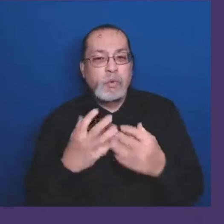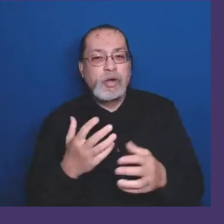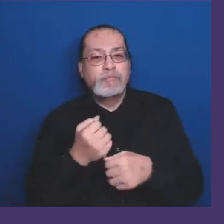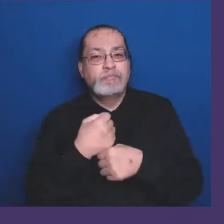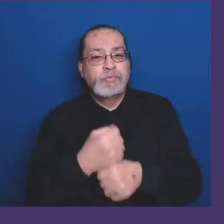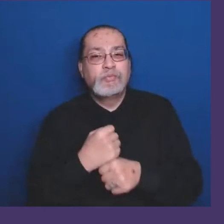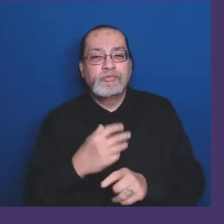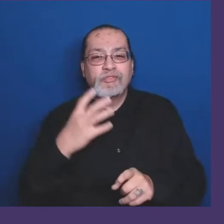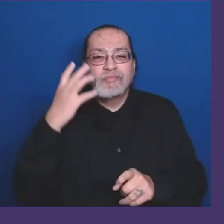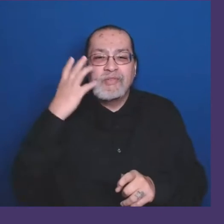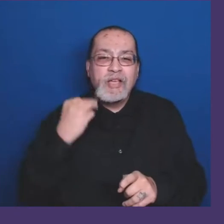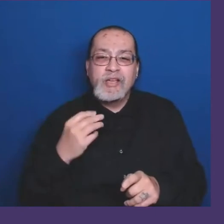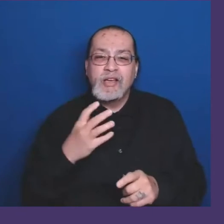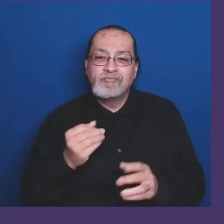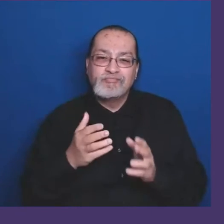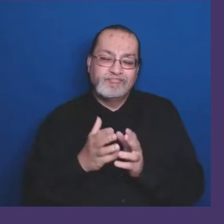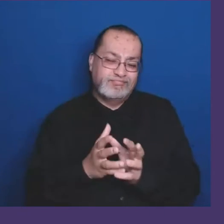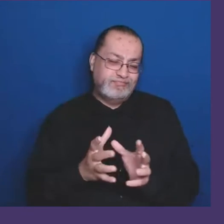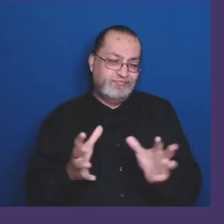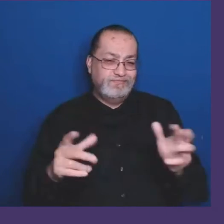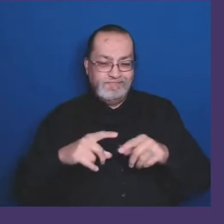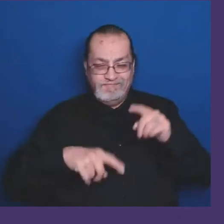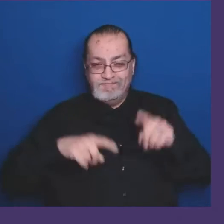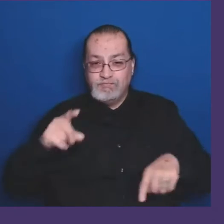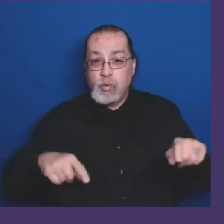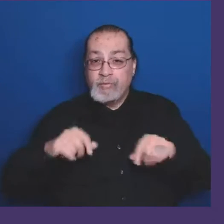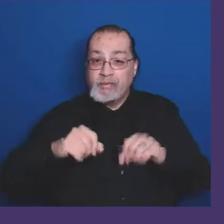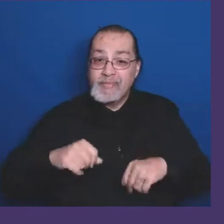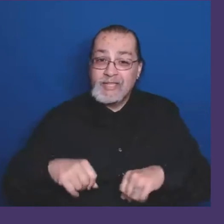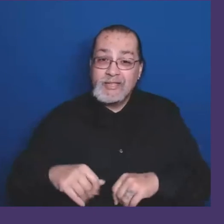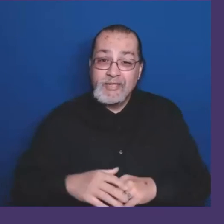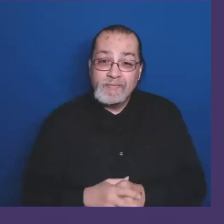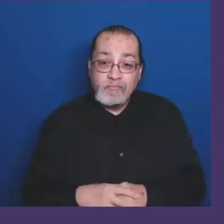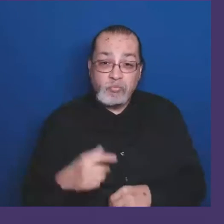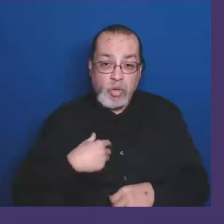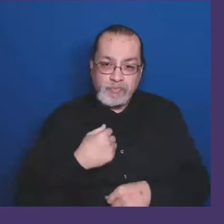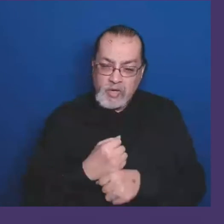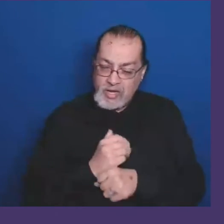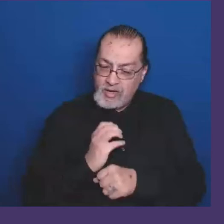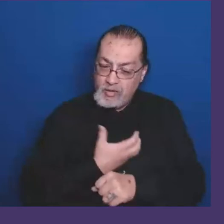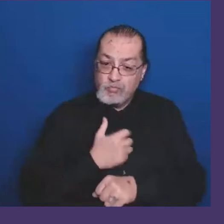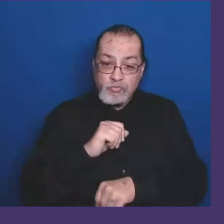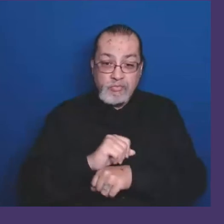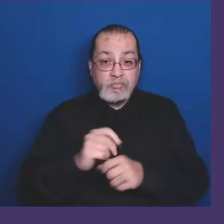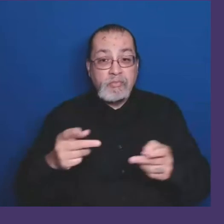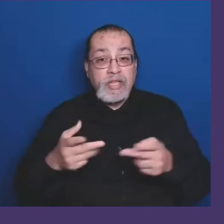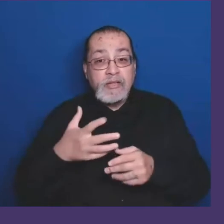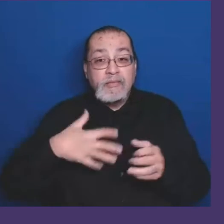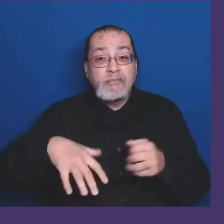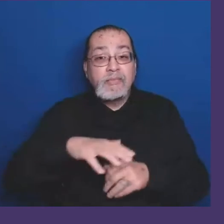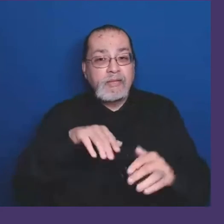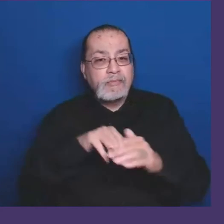accessible by collaborating with employees with disabilities. Industry experts say,